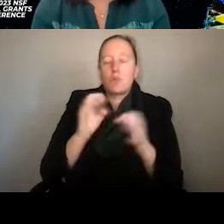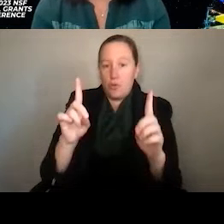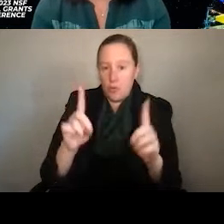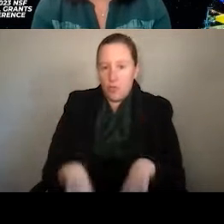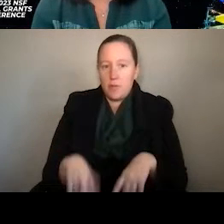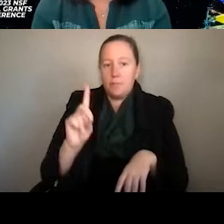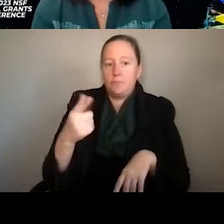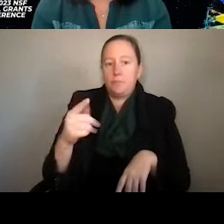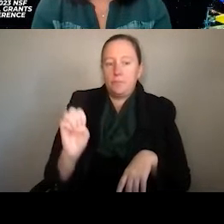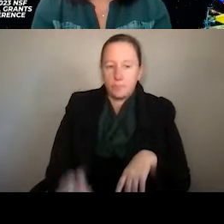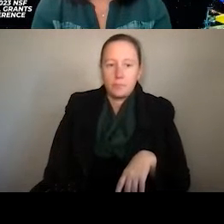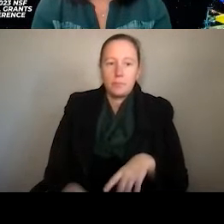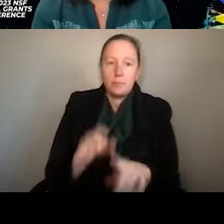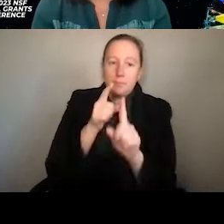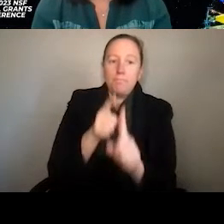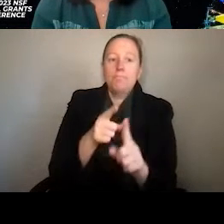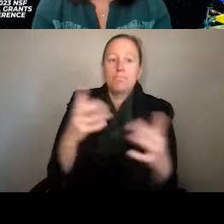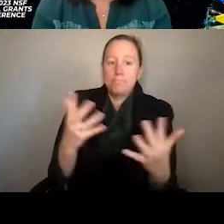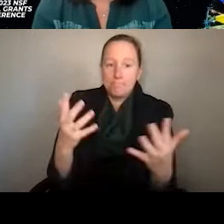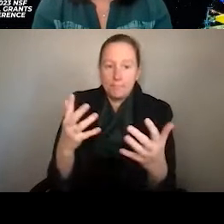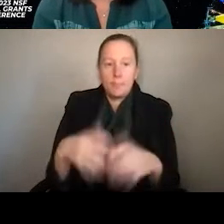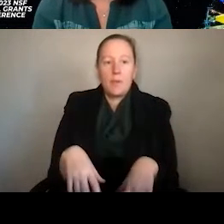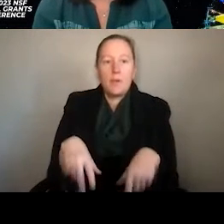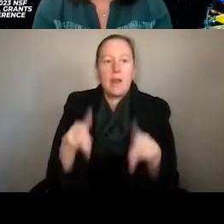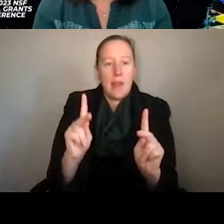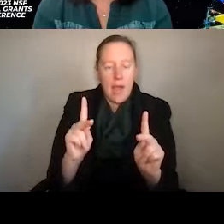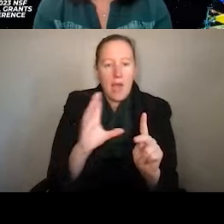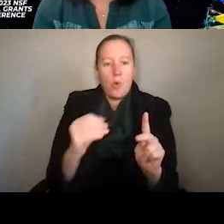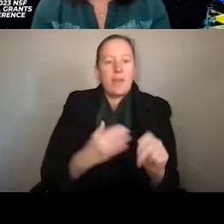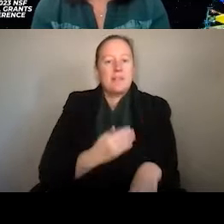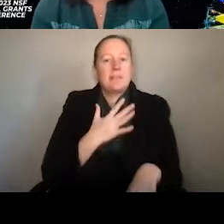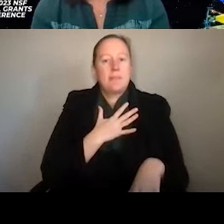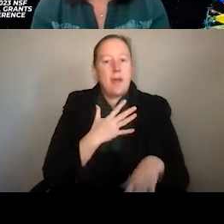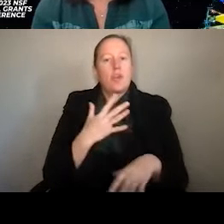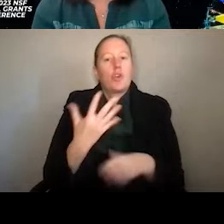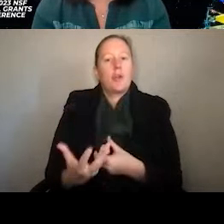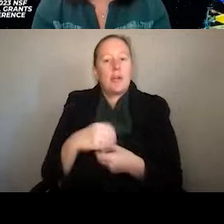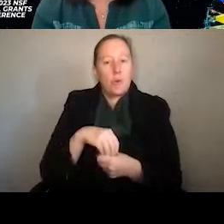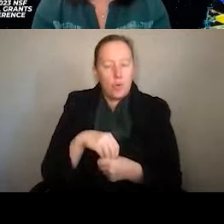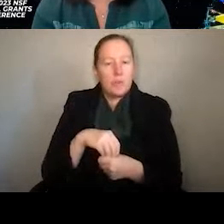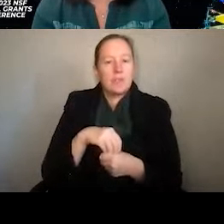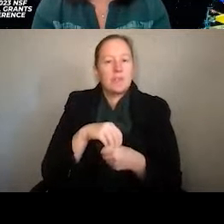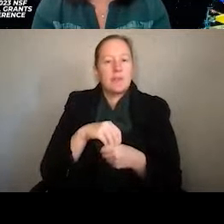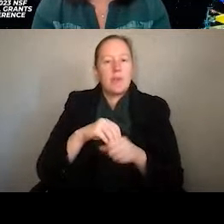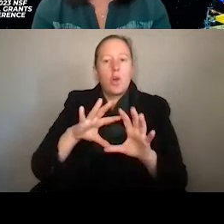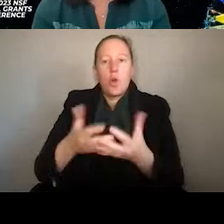Its mission enable and inspire an inclusive, equitable, and globally competitive U.S. STEM